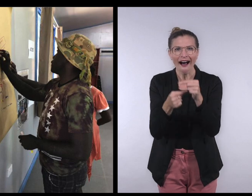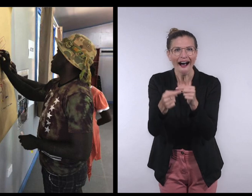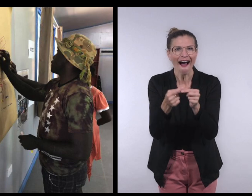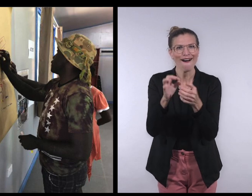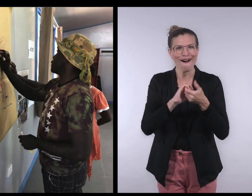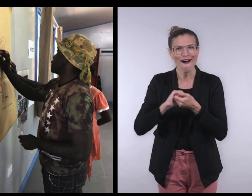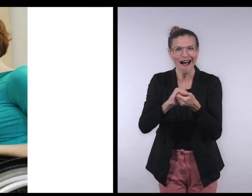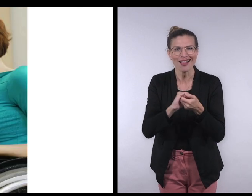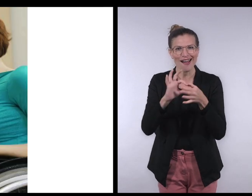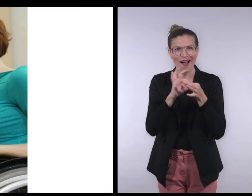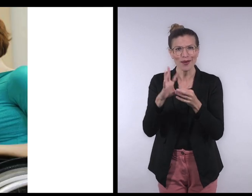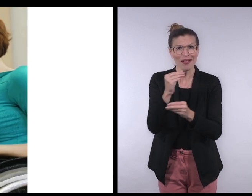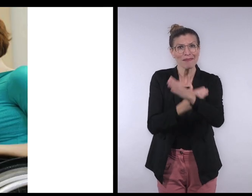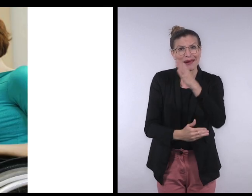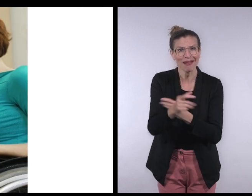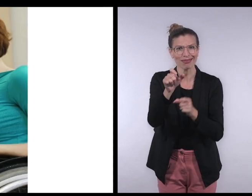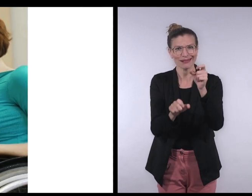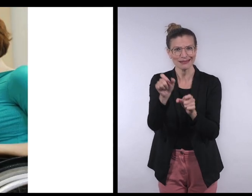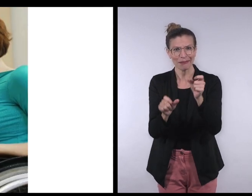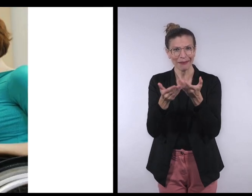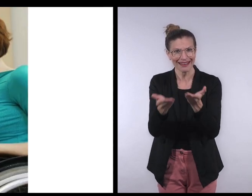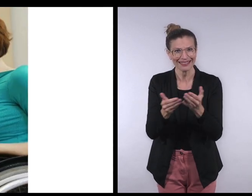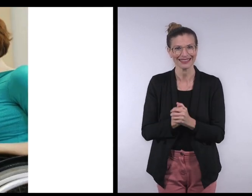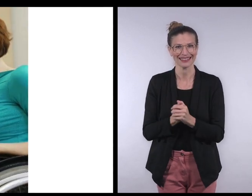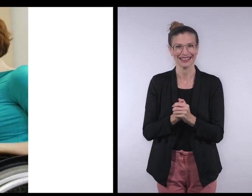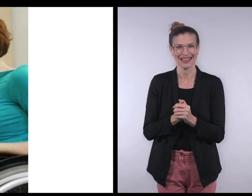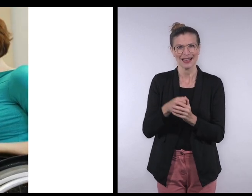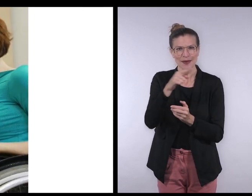is to have consultations with organizations of people with disabilities.